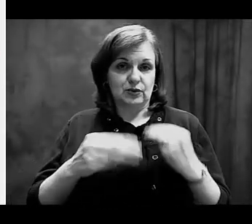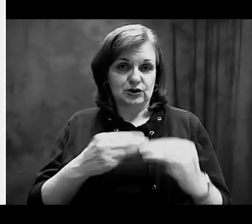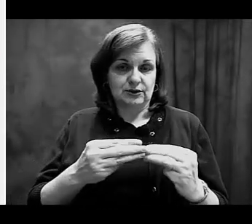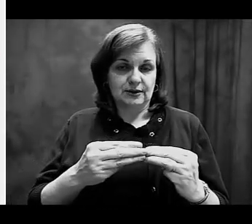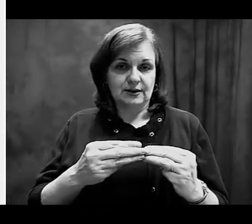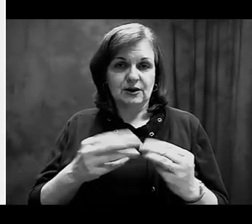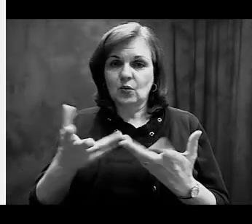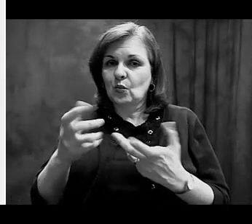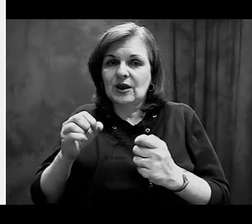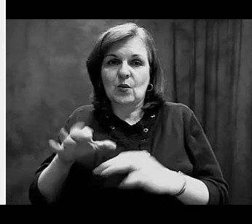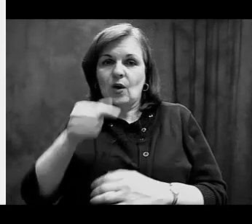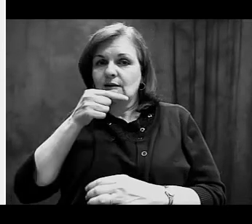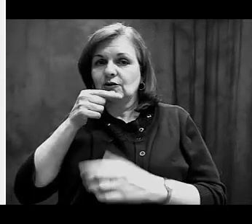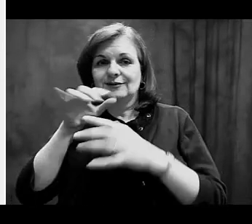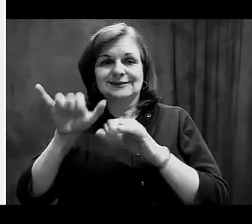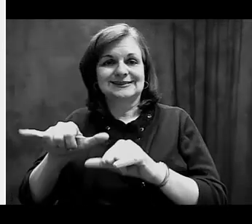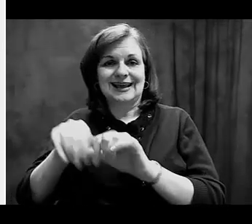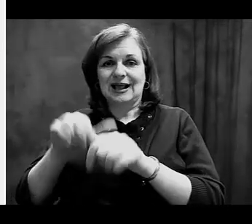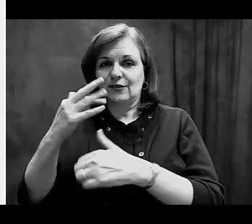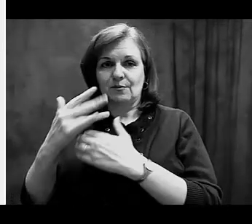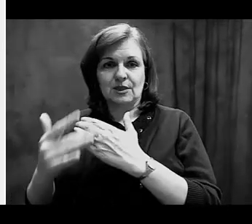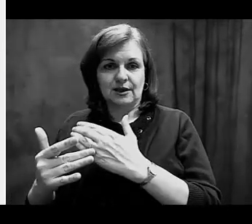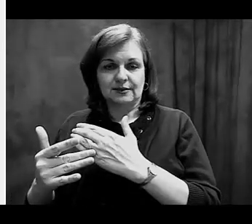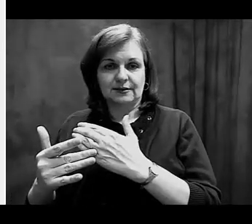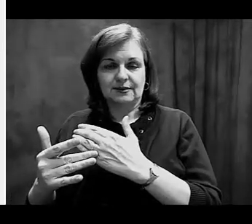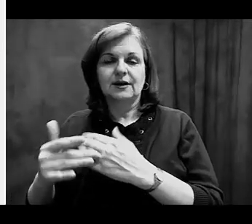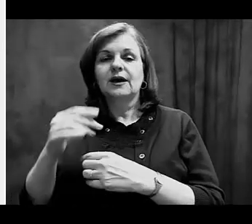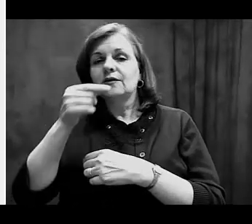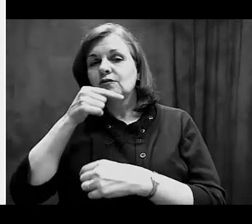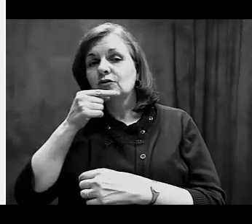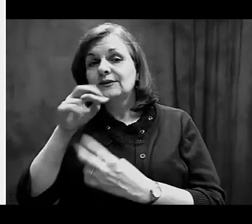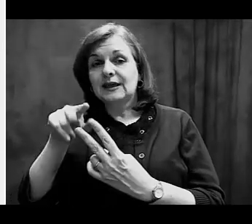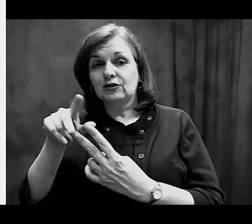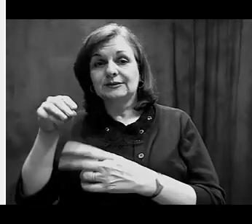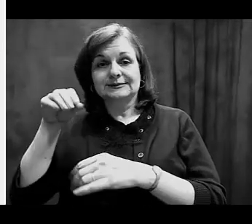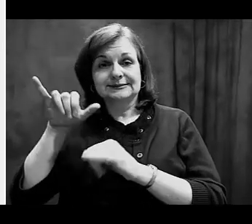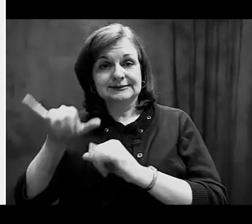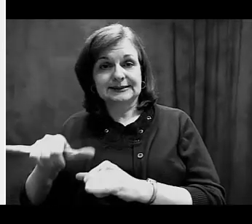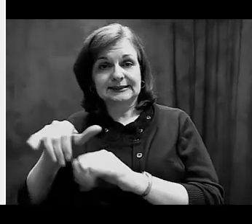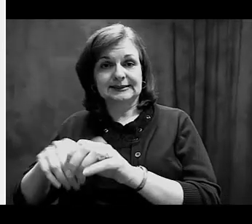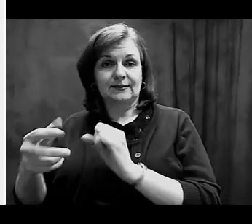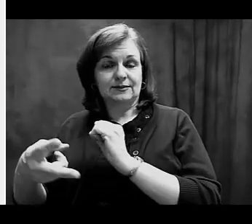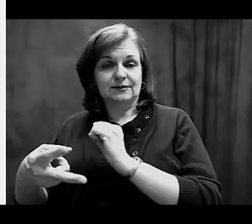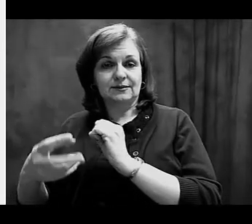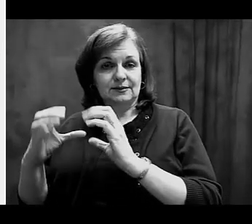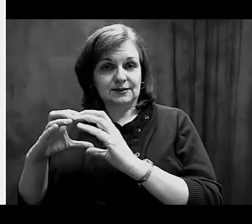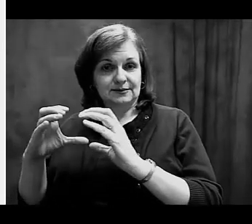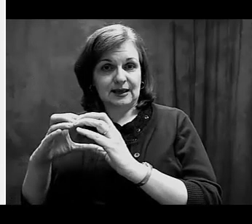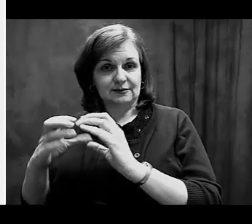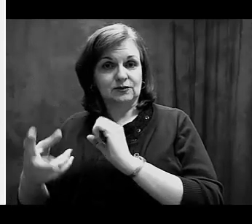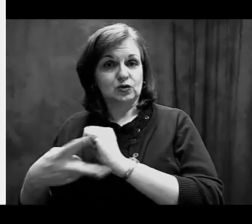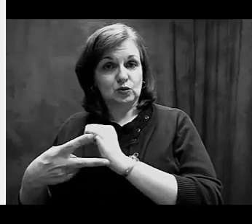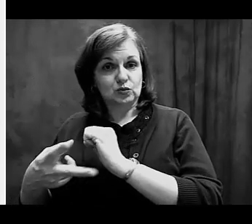we don't want glucose floating around your bloodstream!! we need it to be in the cells